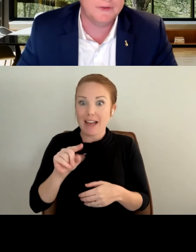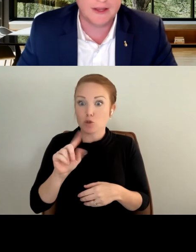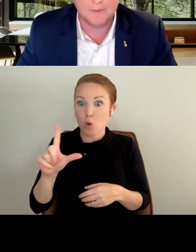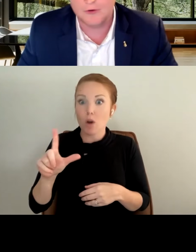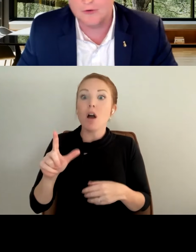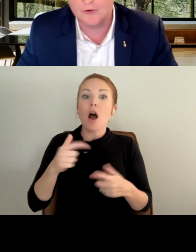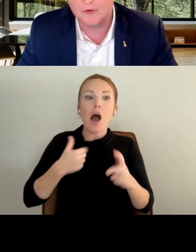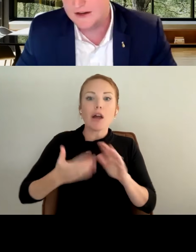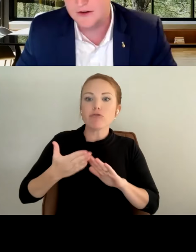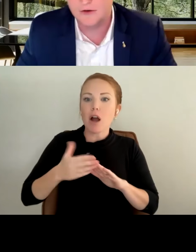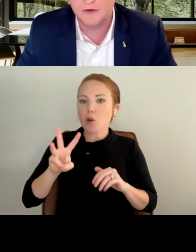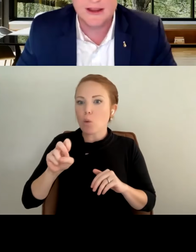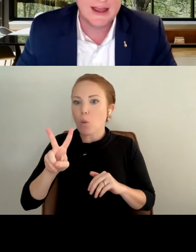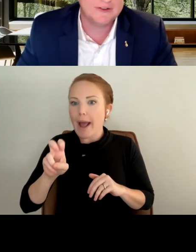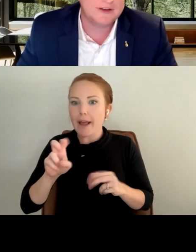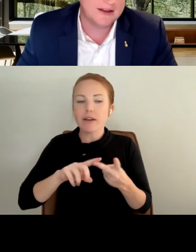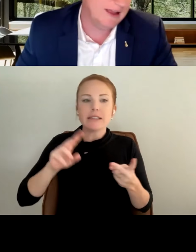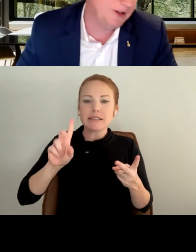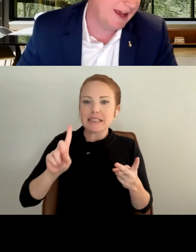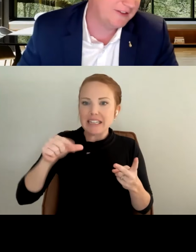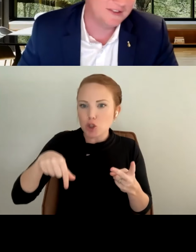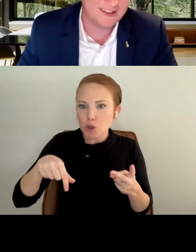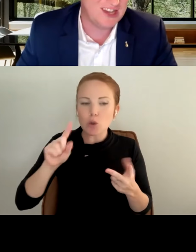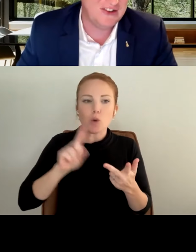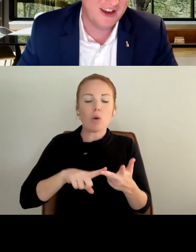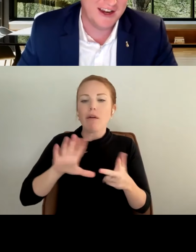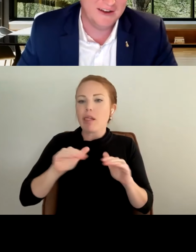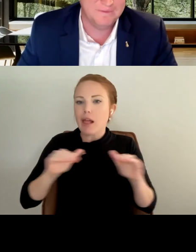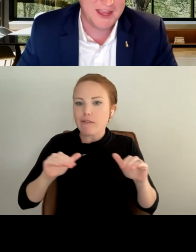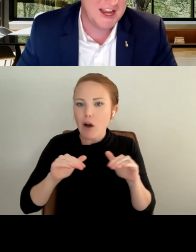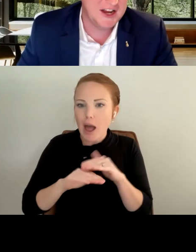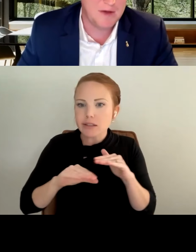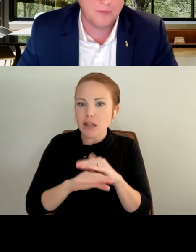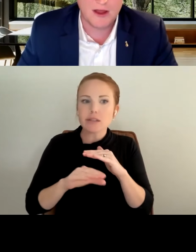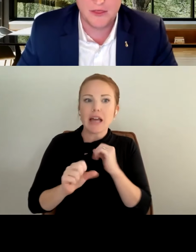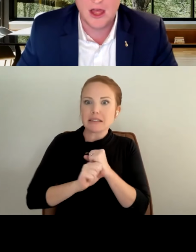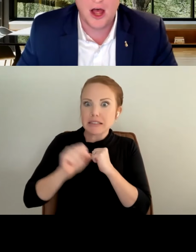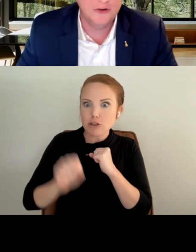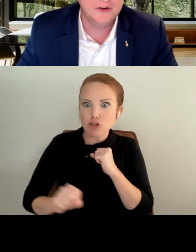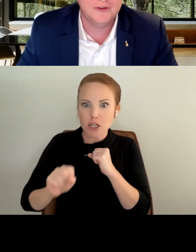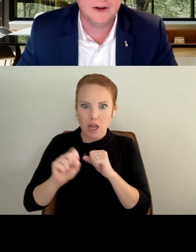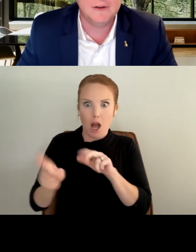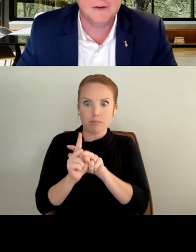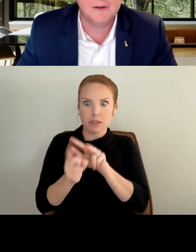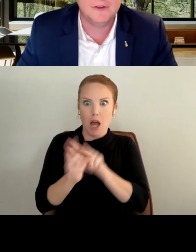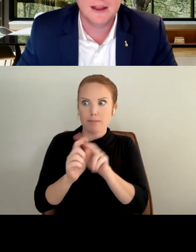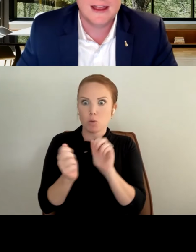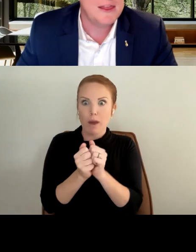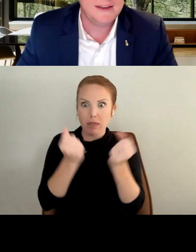a SiteImprove, a Deque, Level Access extension on it, and I come up with hundreds of errors? That